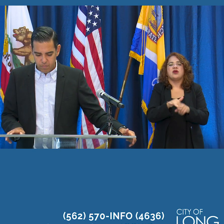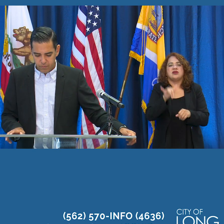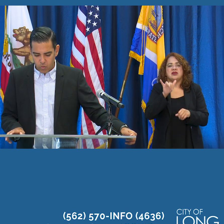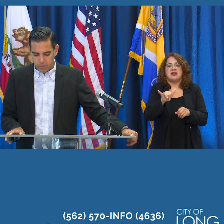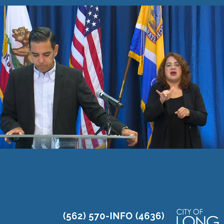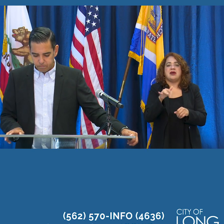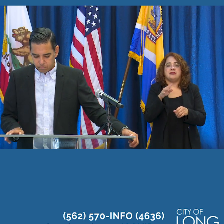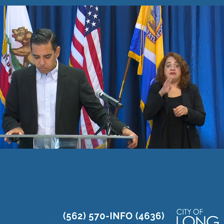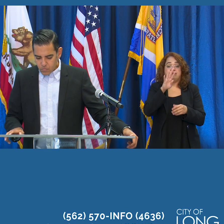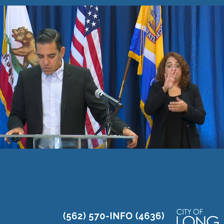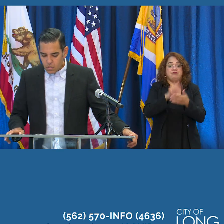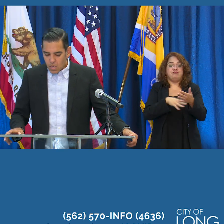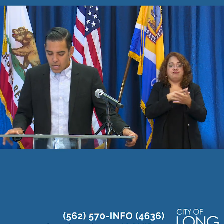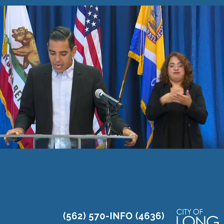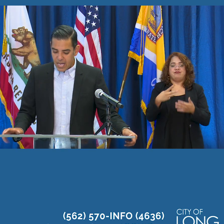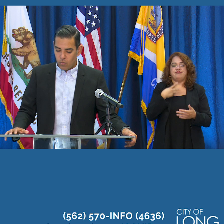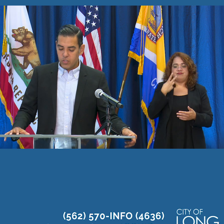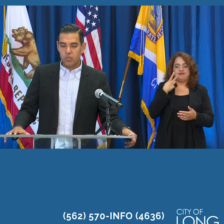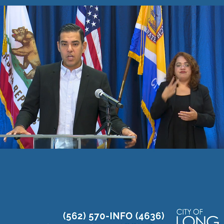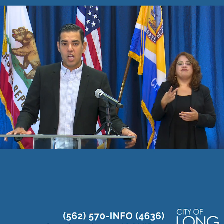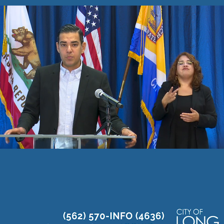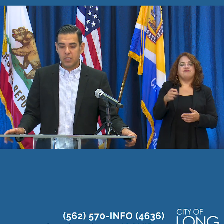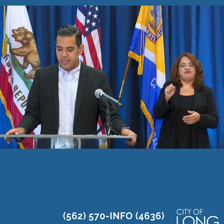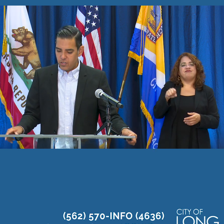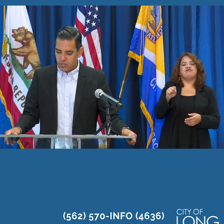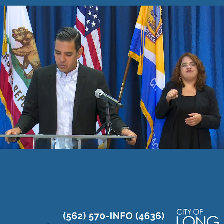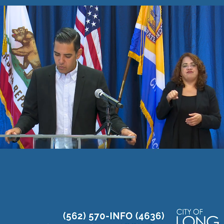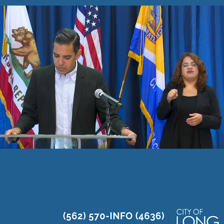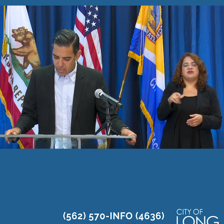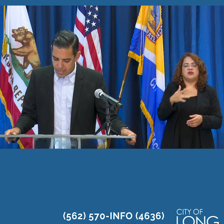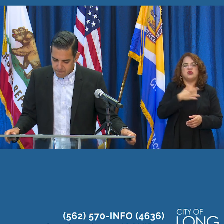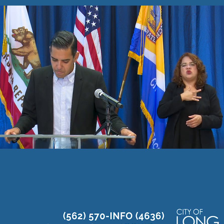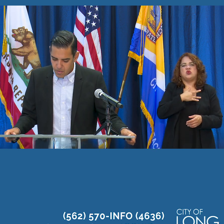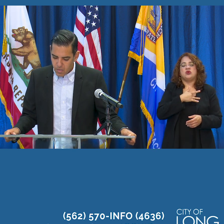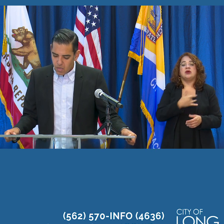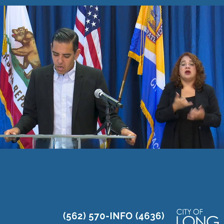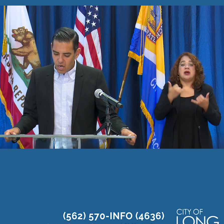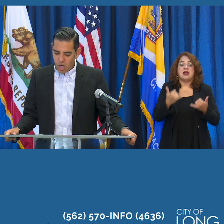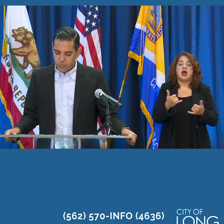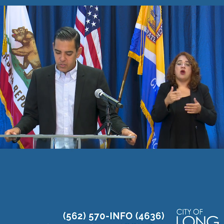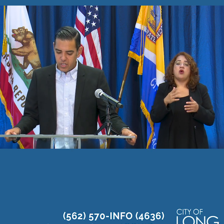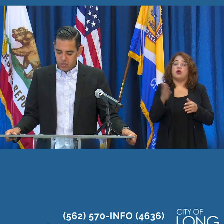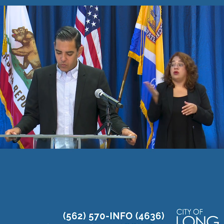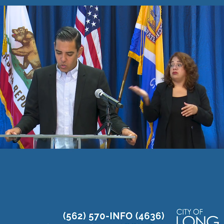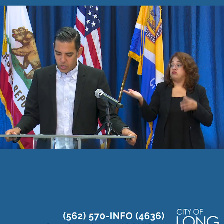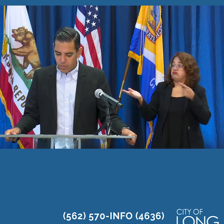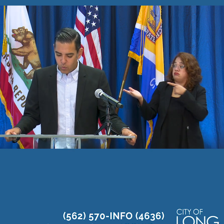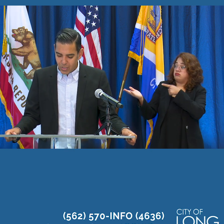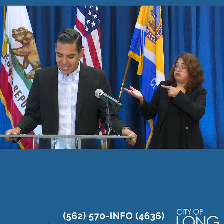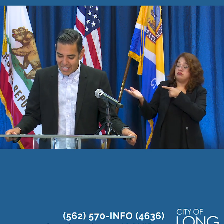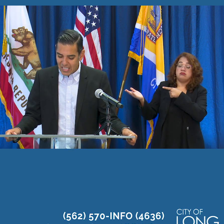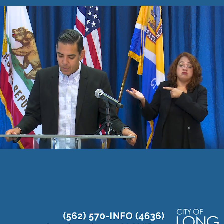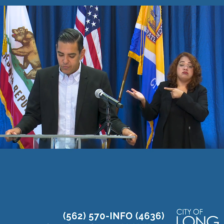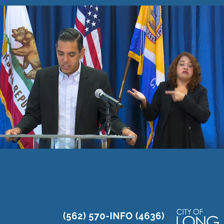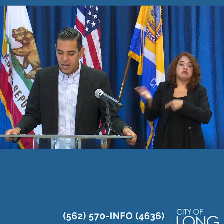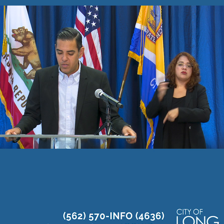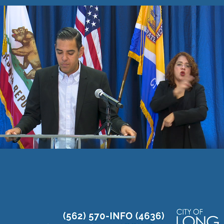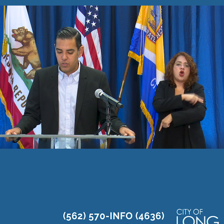before. I now want to turn to hospitalizations over time. Our hospitalizations of course are reported daily but over time the numbers